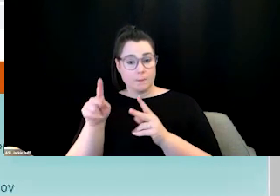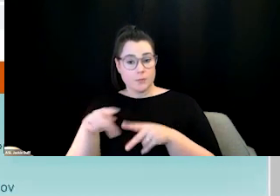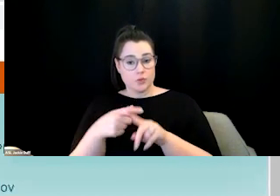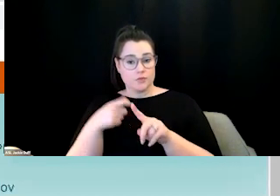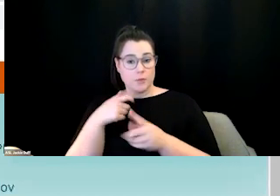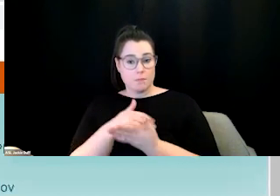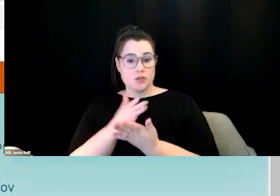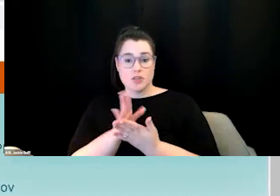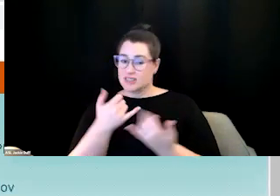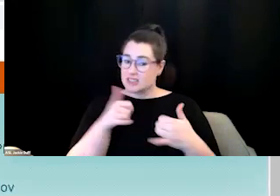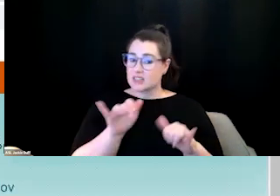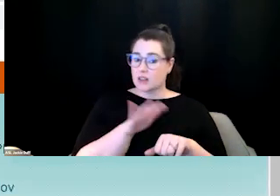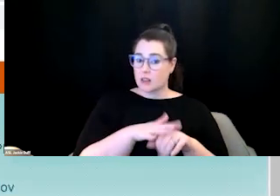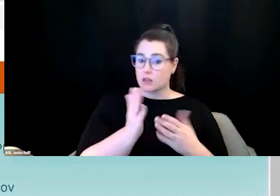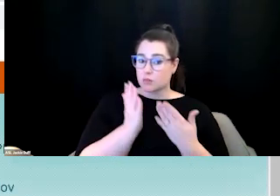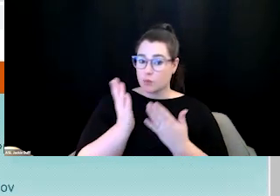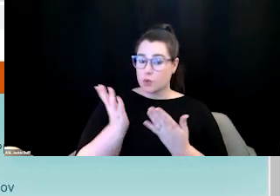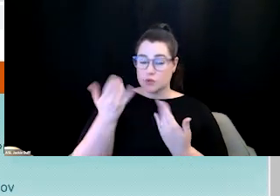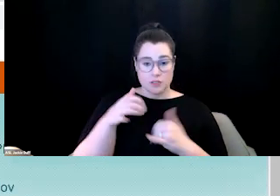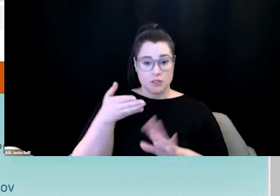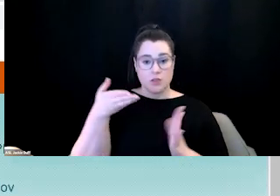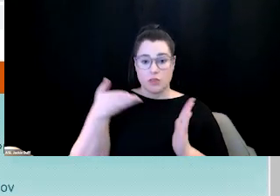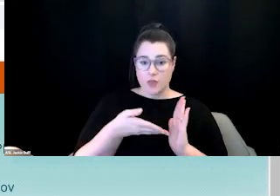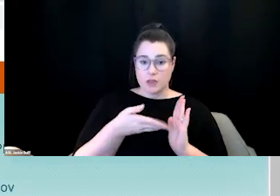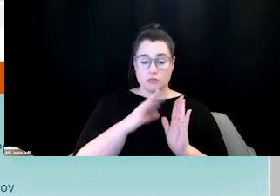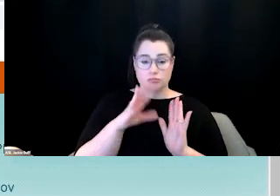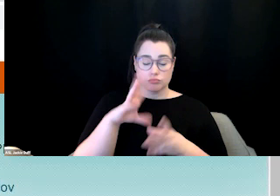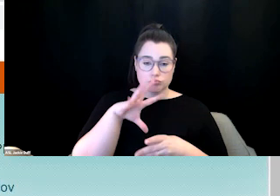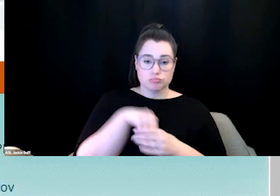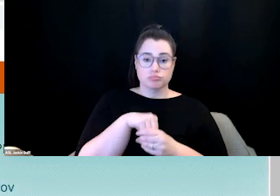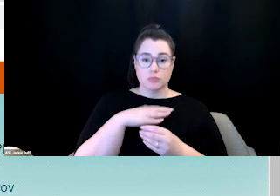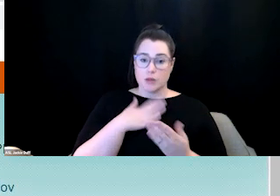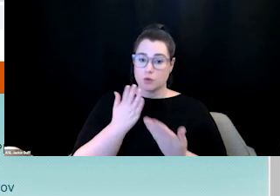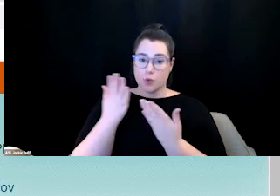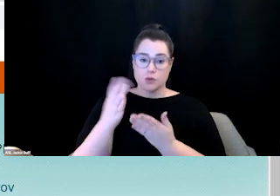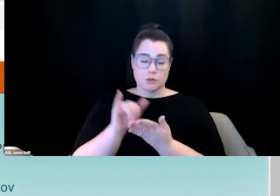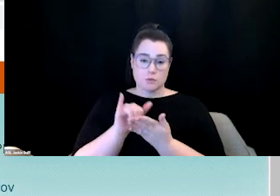There is still under -- they are still listed as part of my proposal. You cannot remove them from the section at all